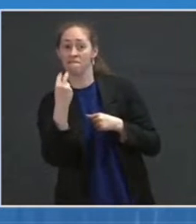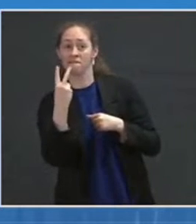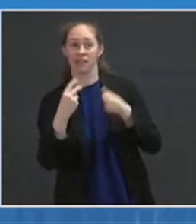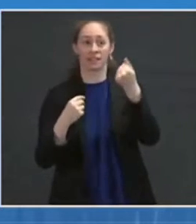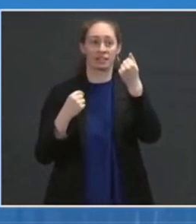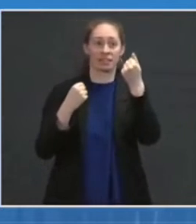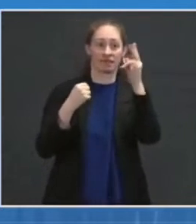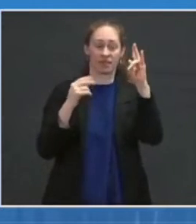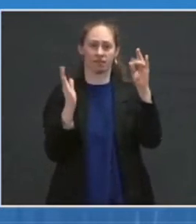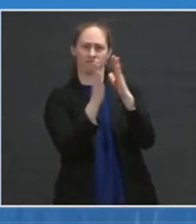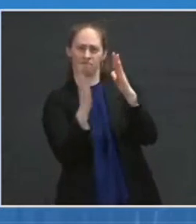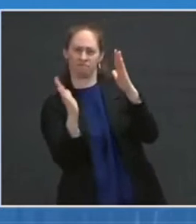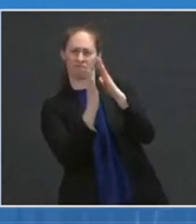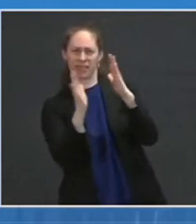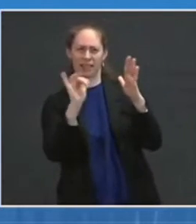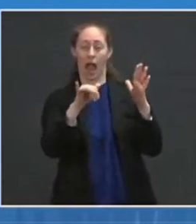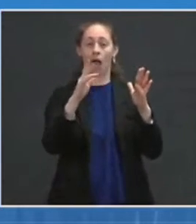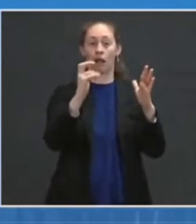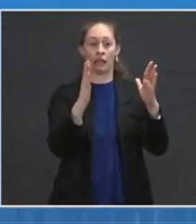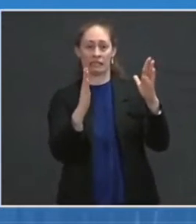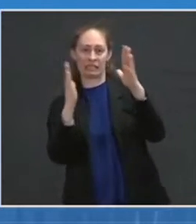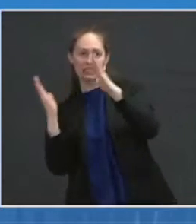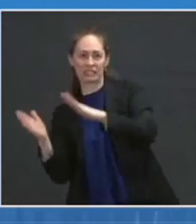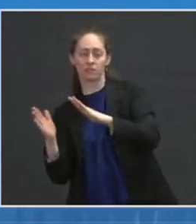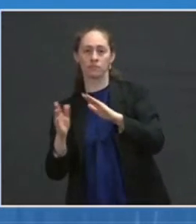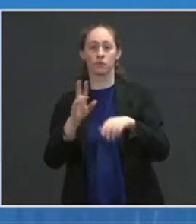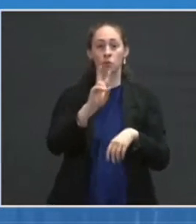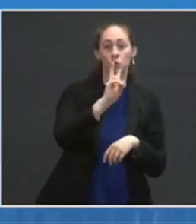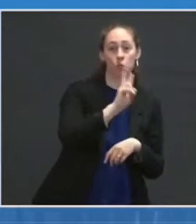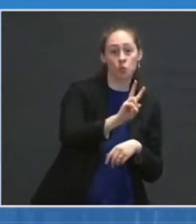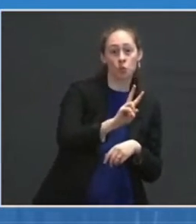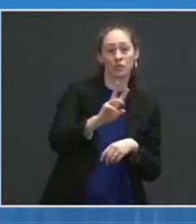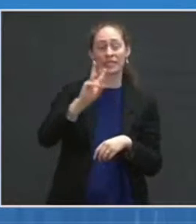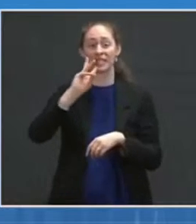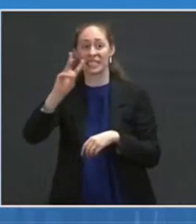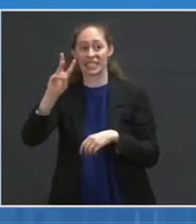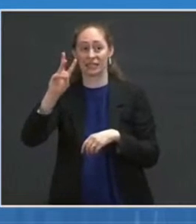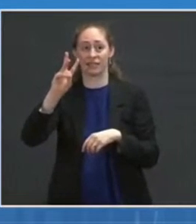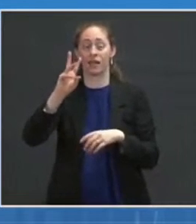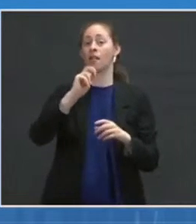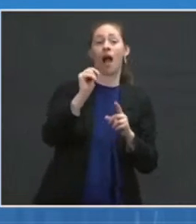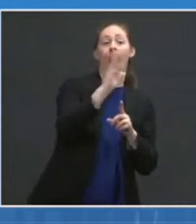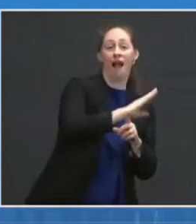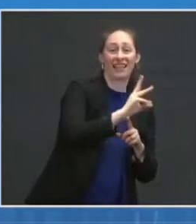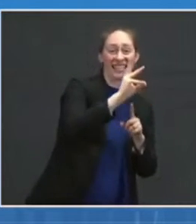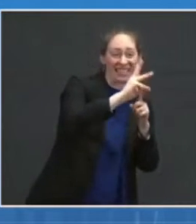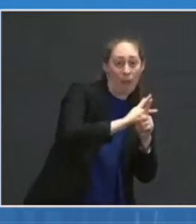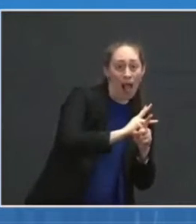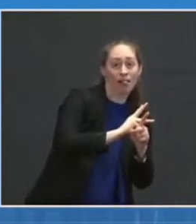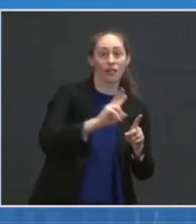12 TO 17 AND THEY WILL GO TO